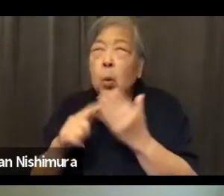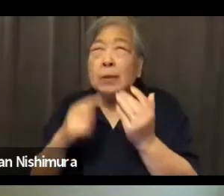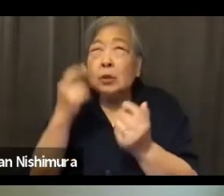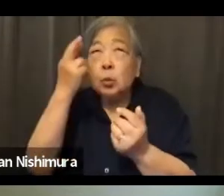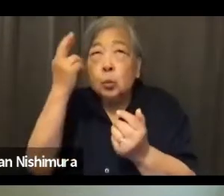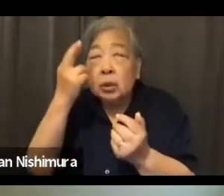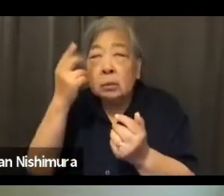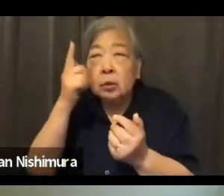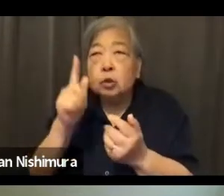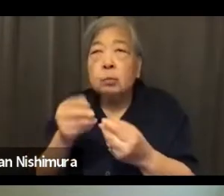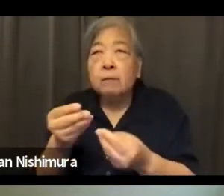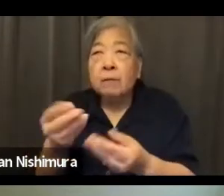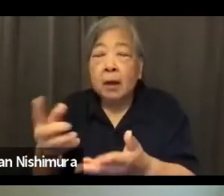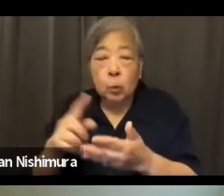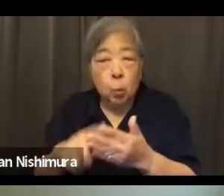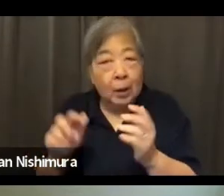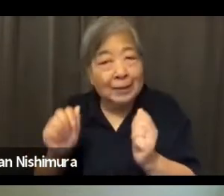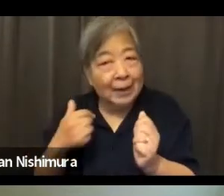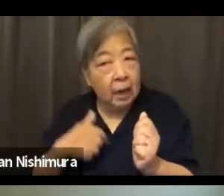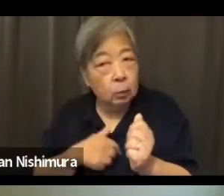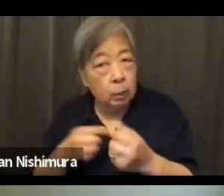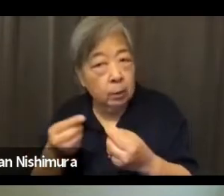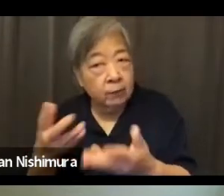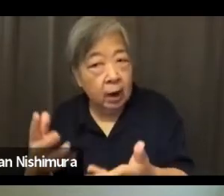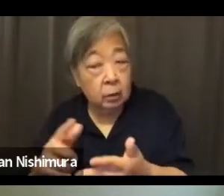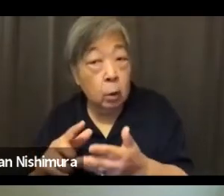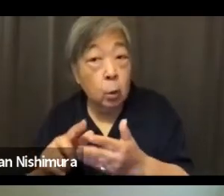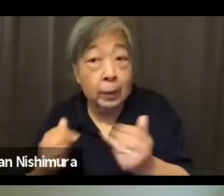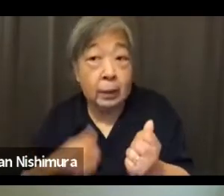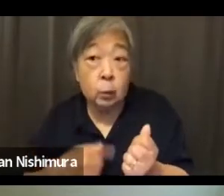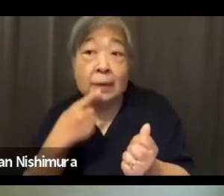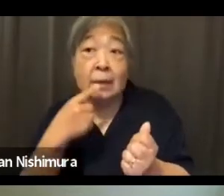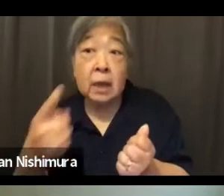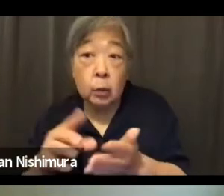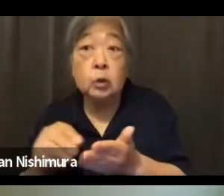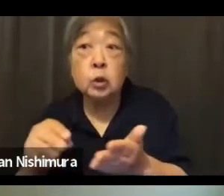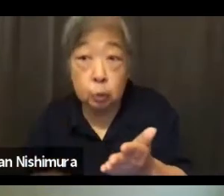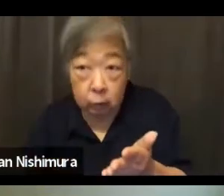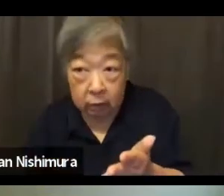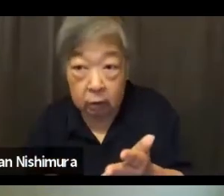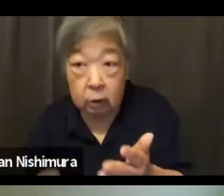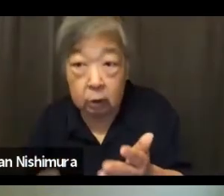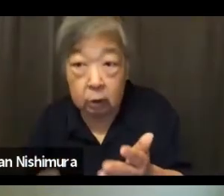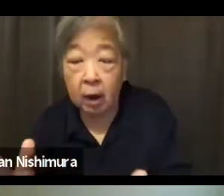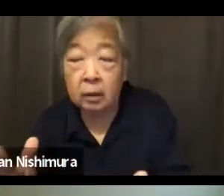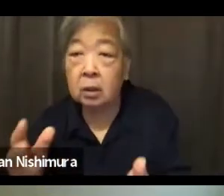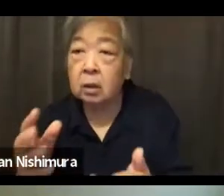And what can we say we can provide so that the student's health and safety are not in